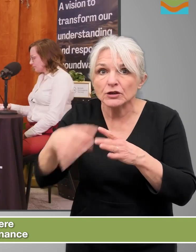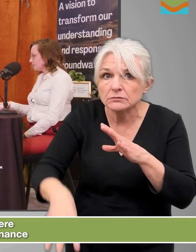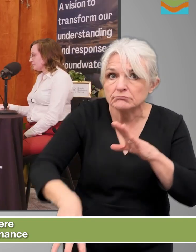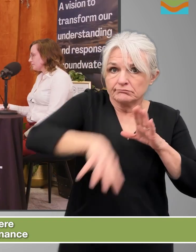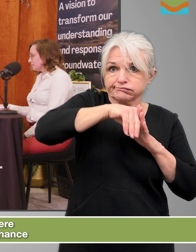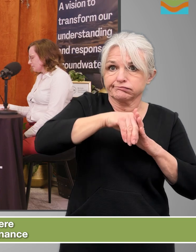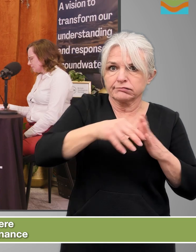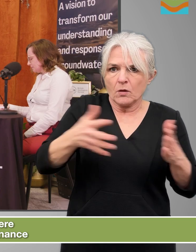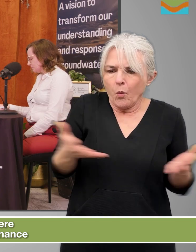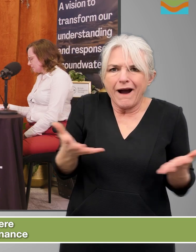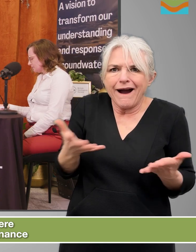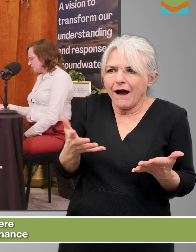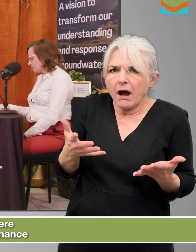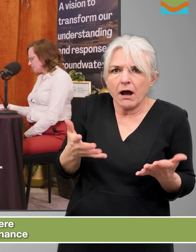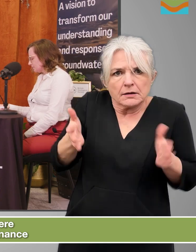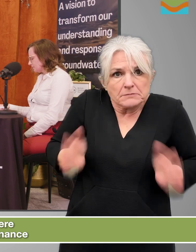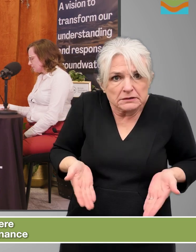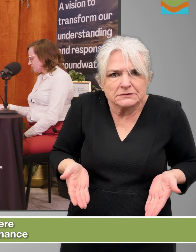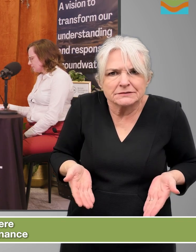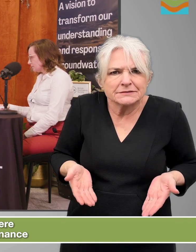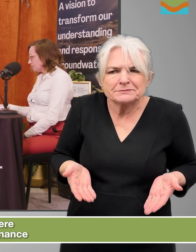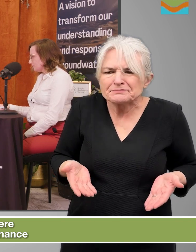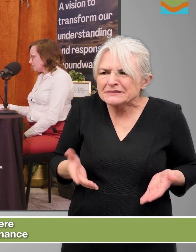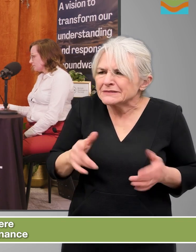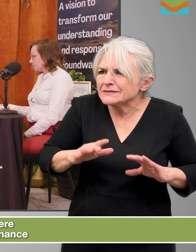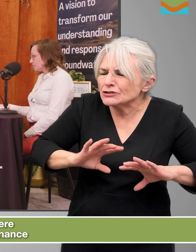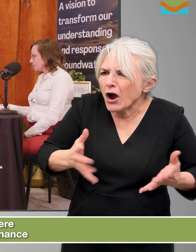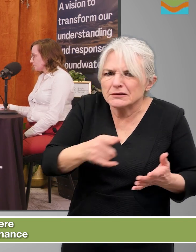but it really isn't. And is there a conversation around governance